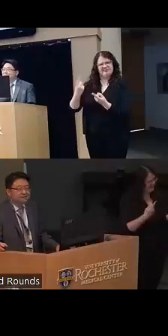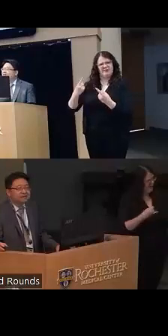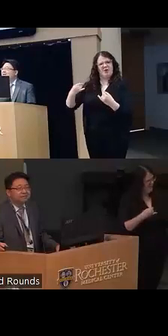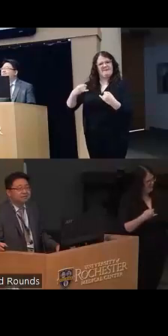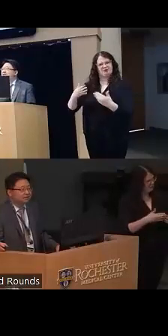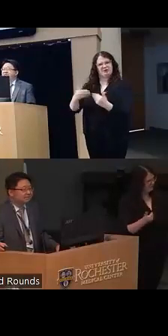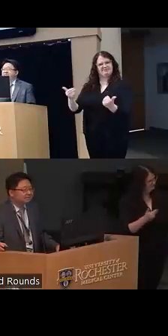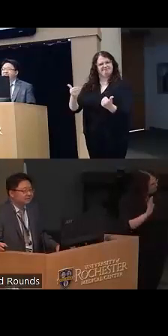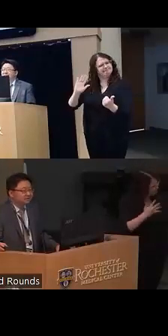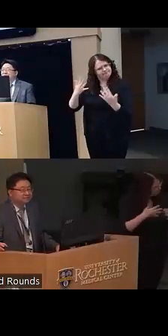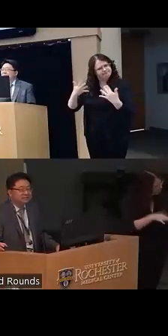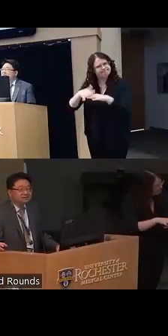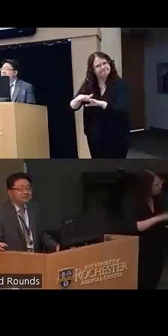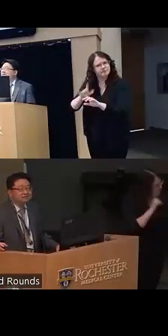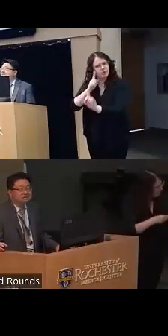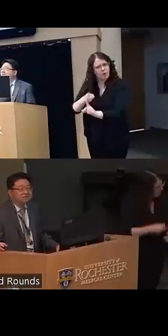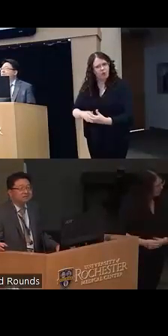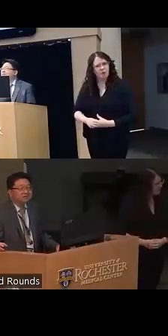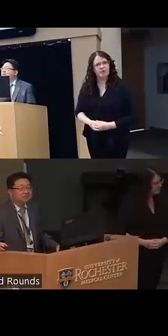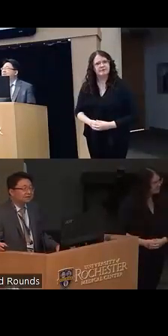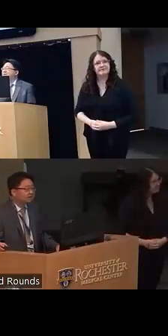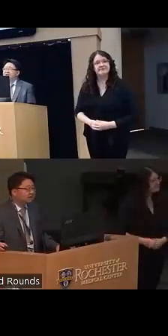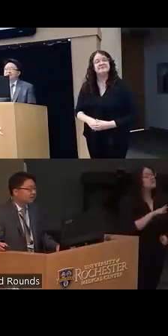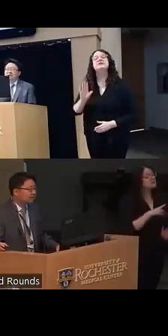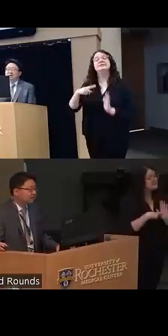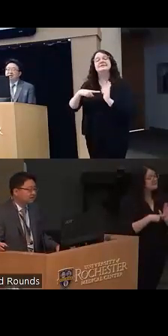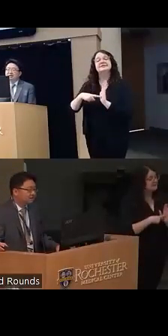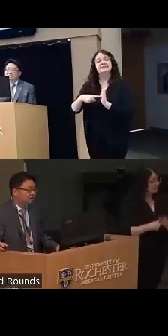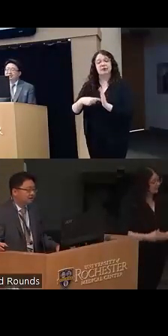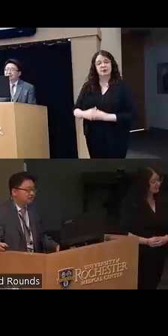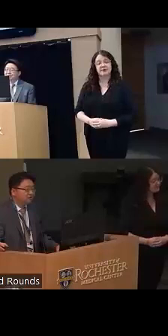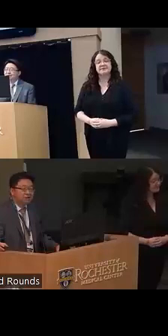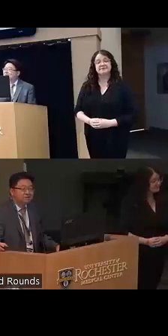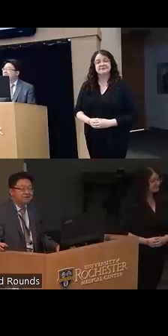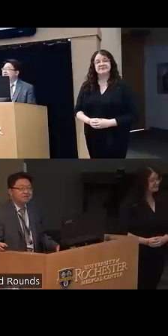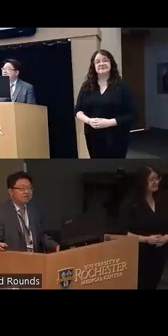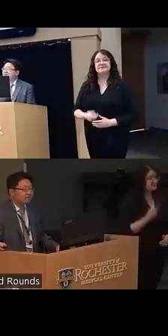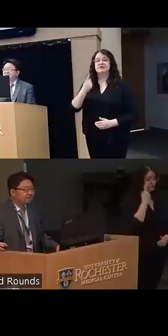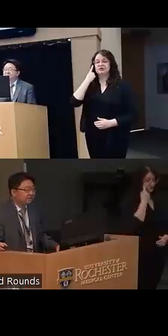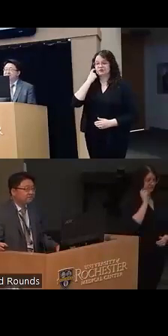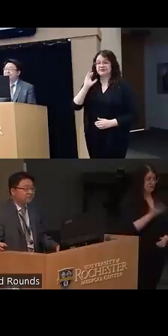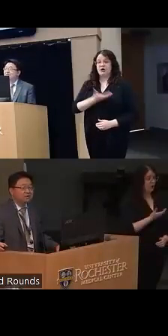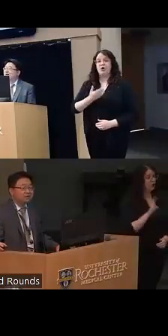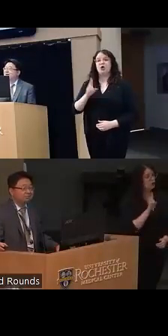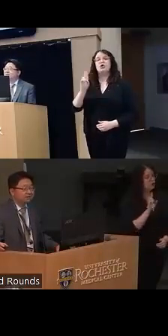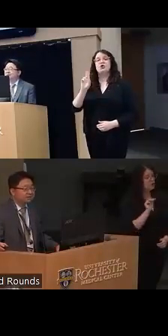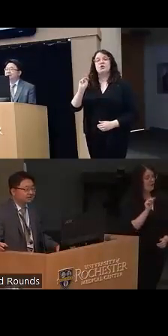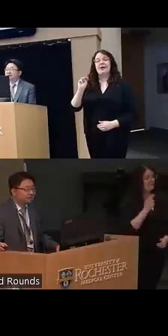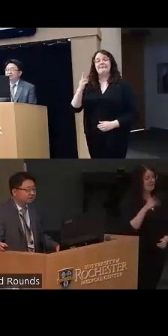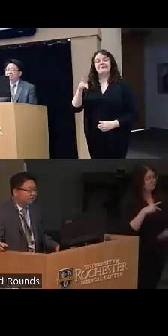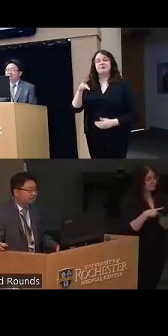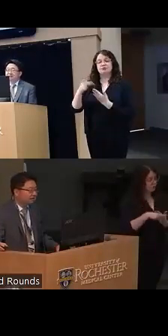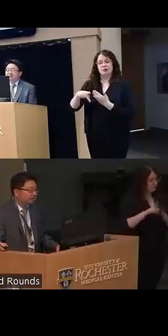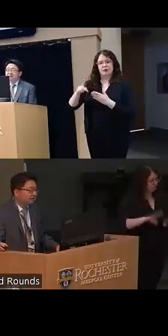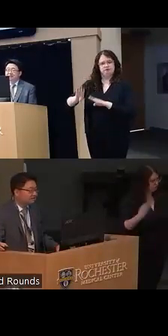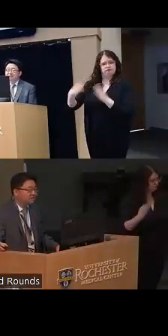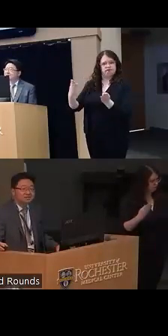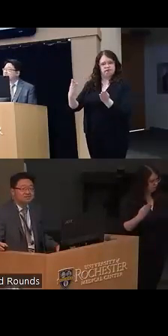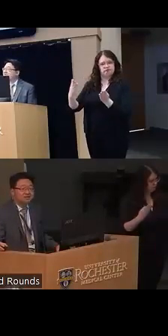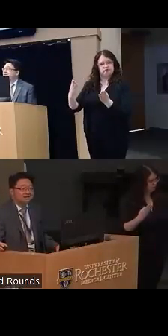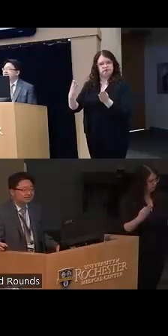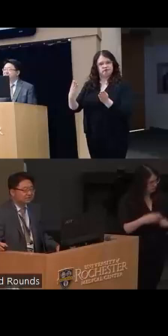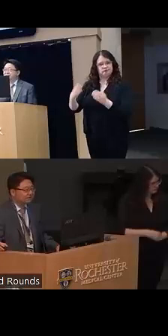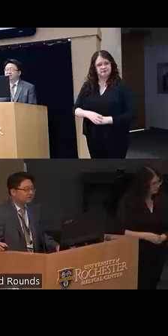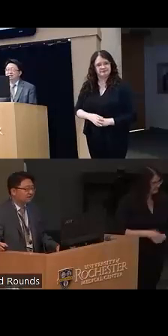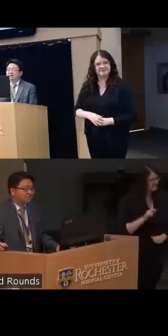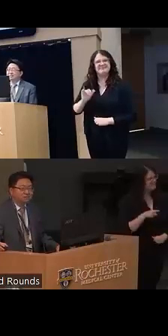for example recently we opened uh our umh P program uh in Solis Trail it's a